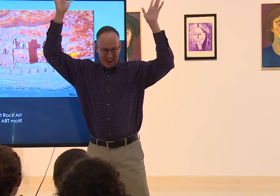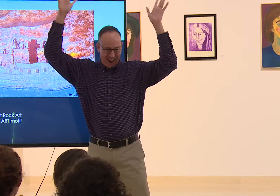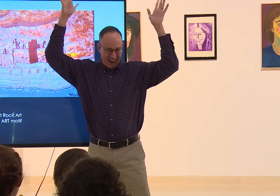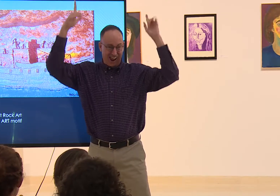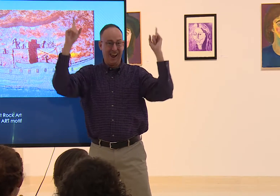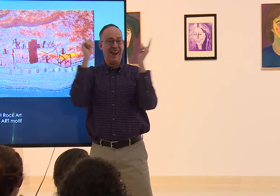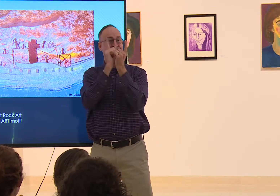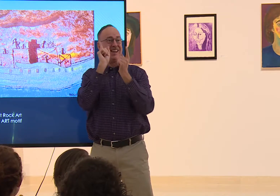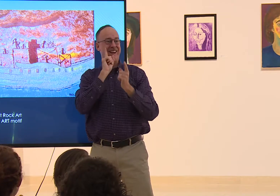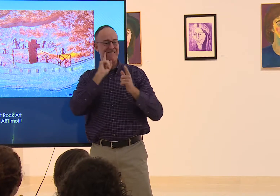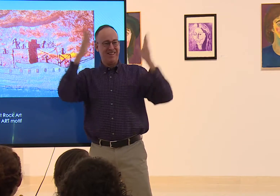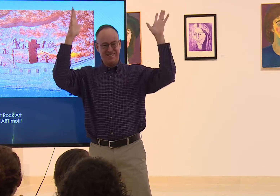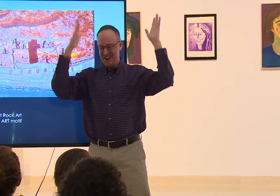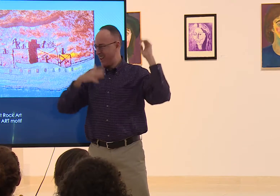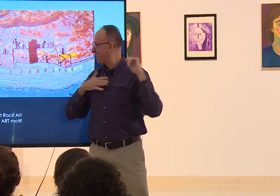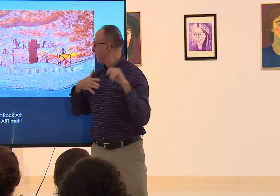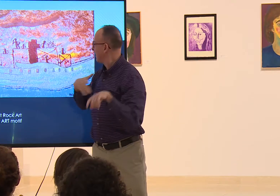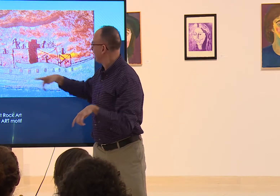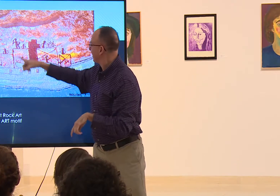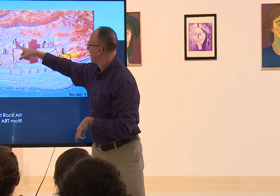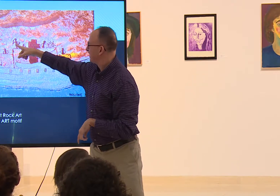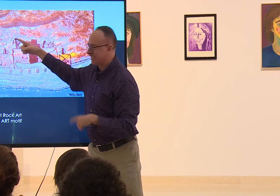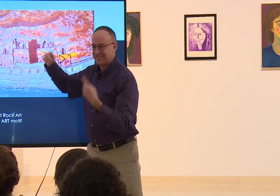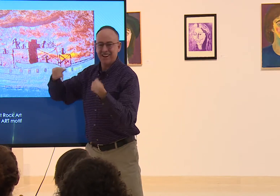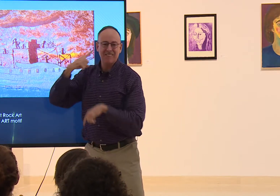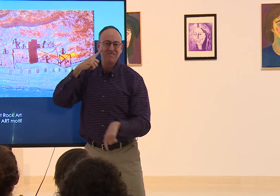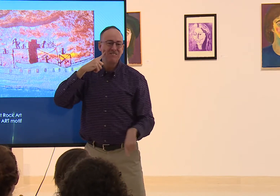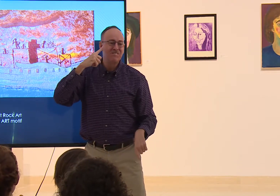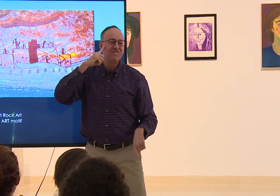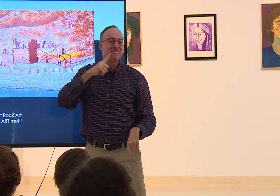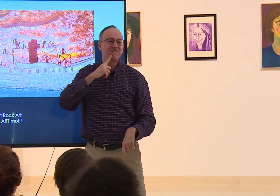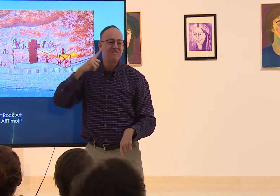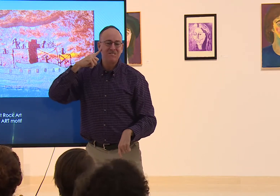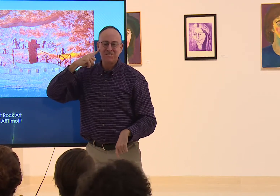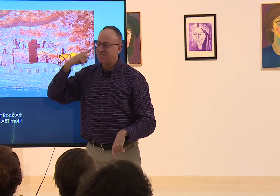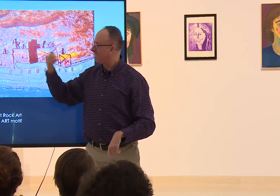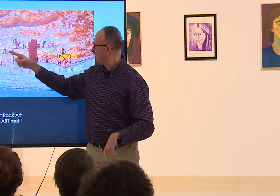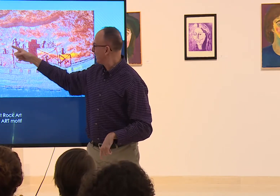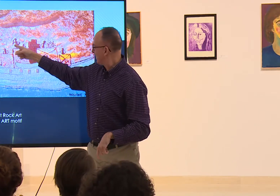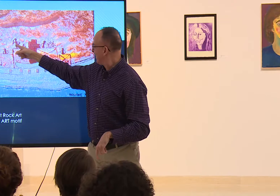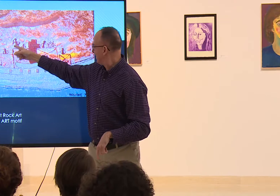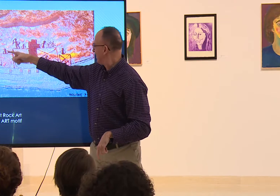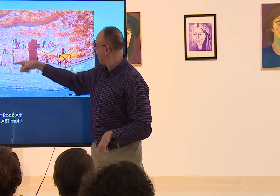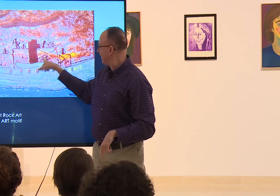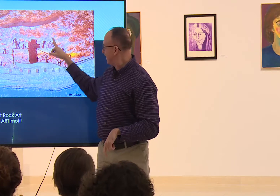You can see this figure over here waving, this figure signing "deaf,"